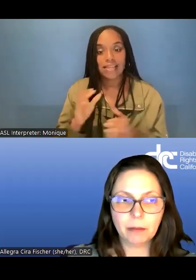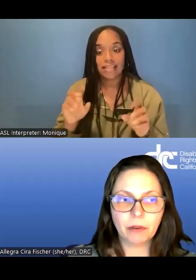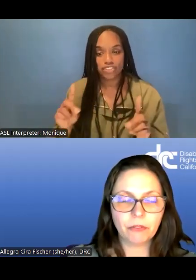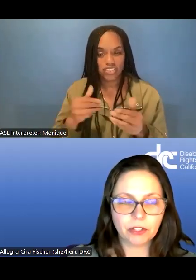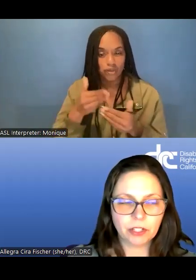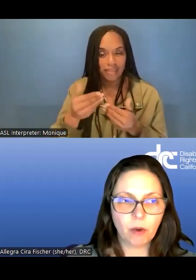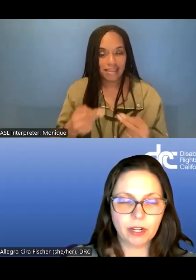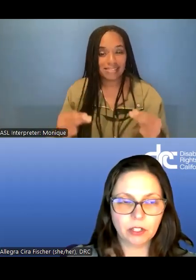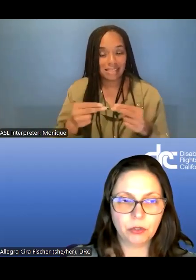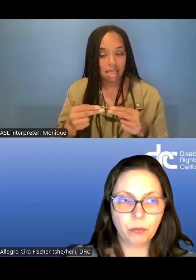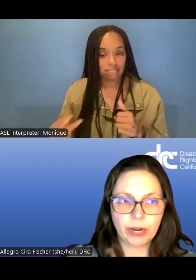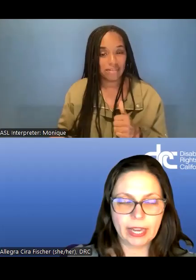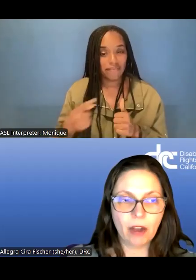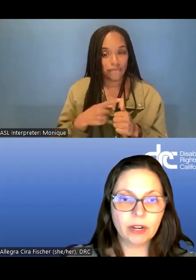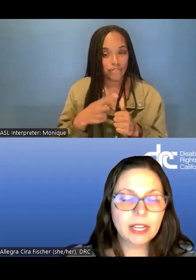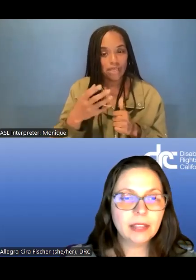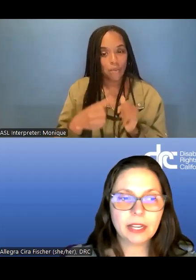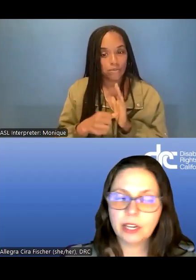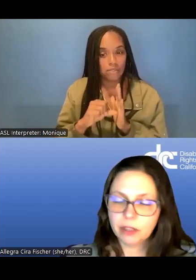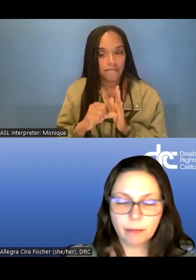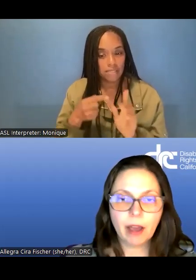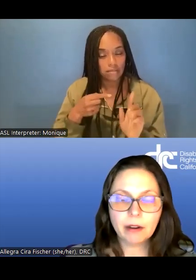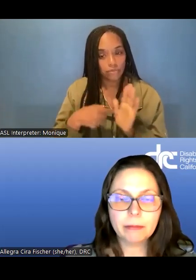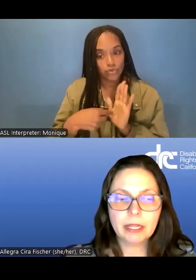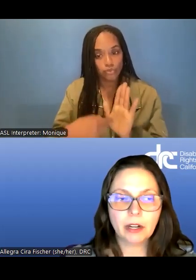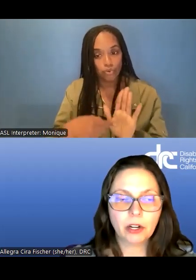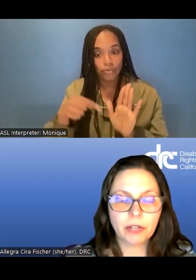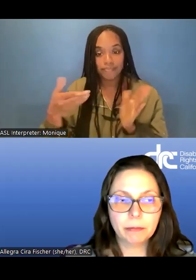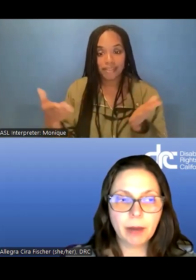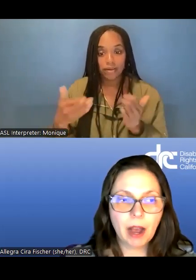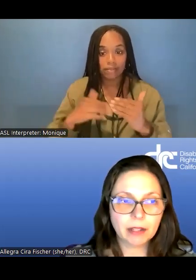But first, I wanted to point out that here at the bottom in our green box,